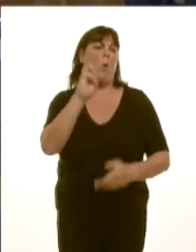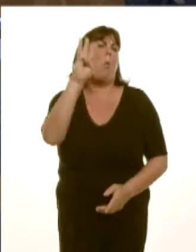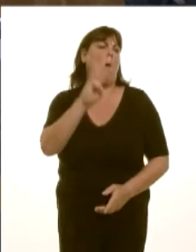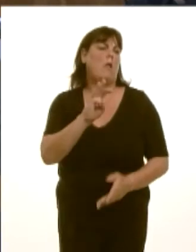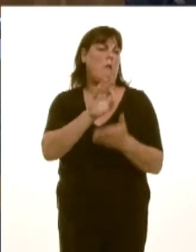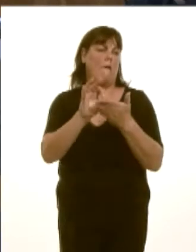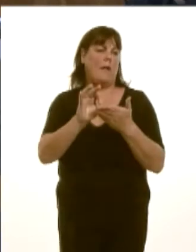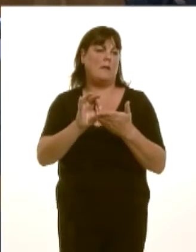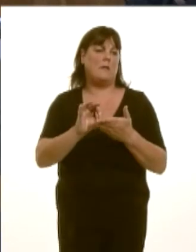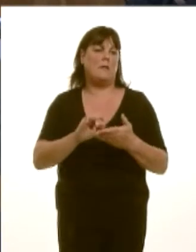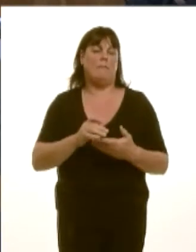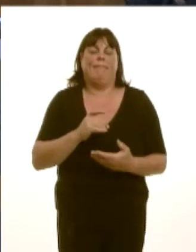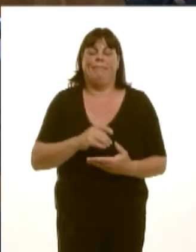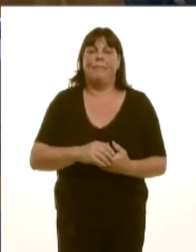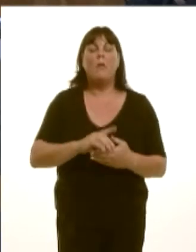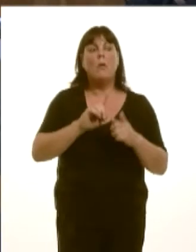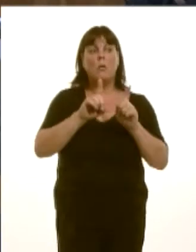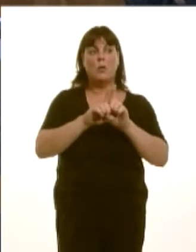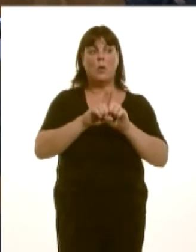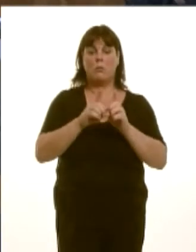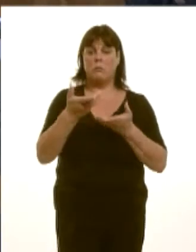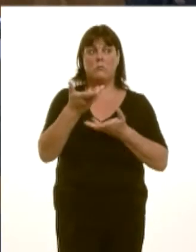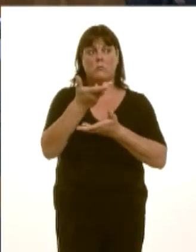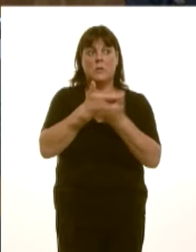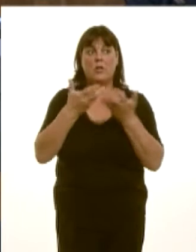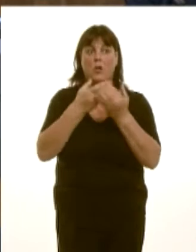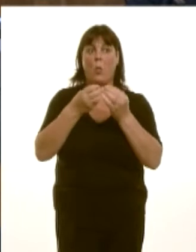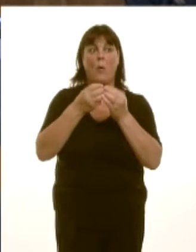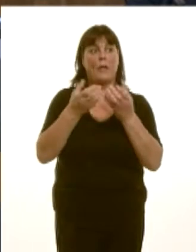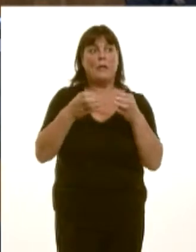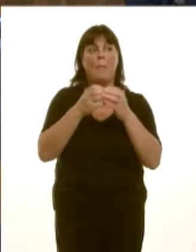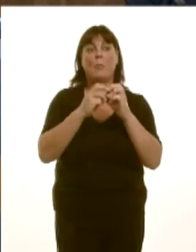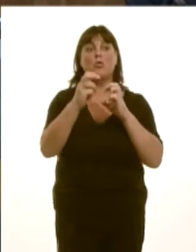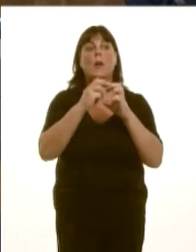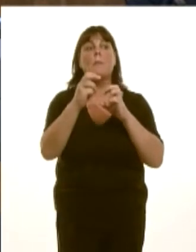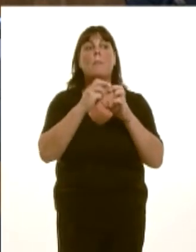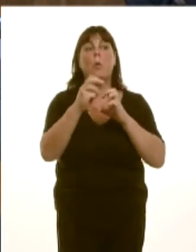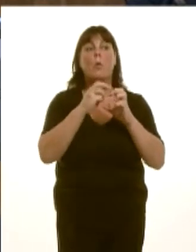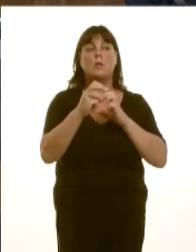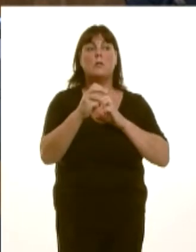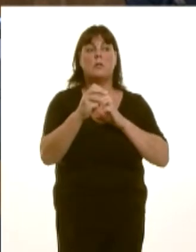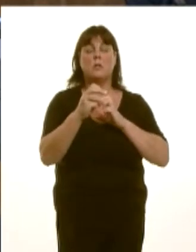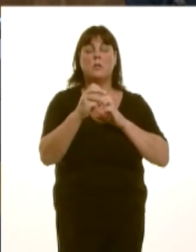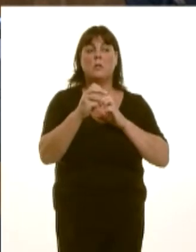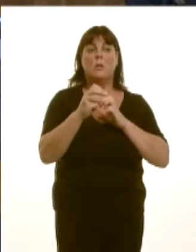Secondly, I can say that the discussions have proceeded with the Department for Transport. They do not go via an intermediary with the Welsh office—Wales Office.